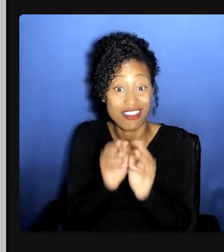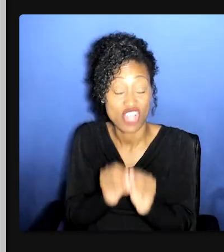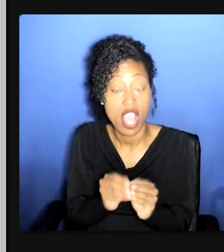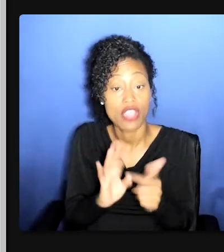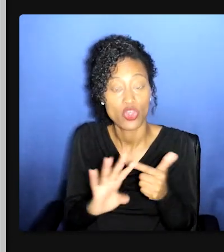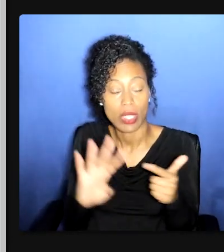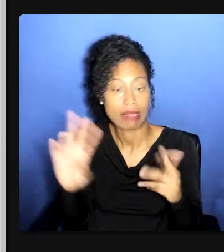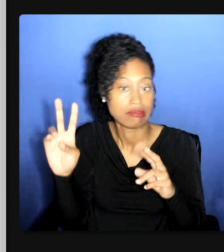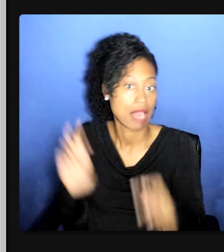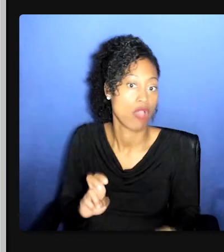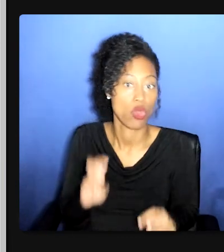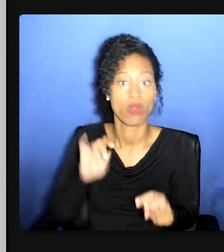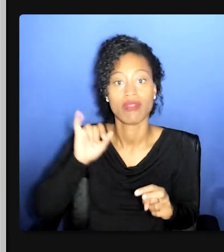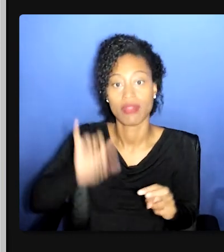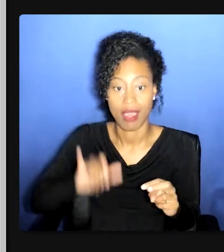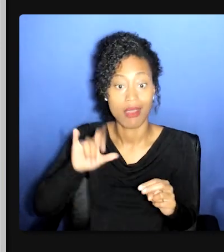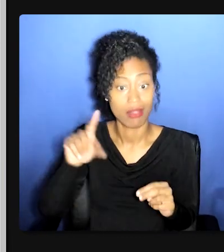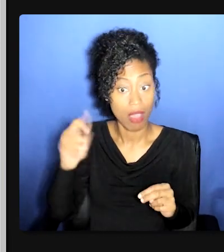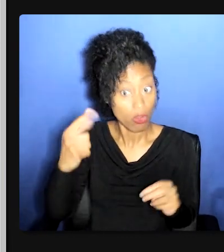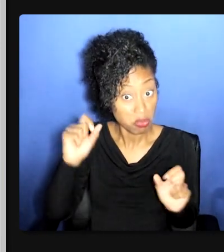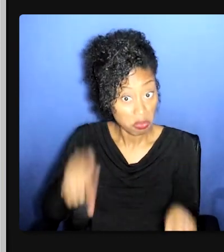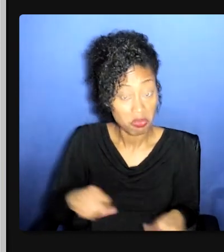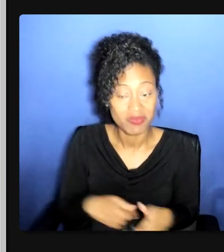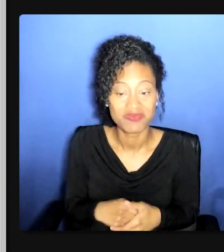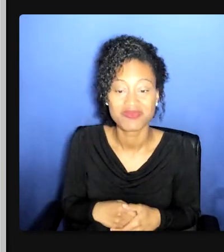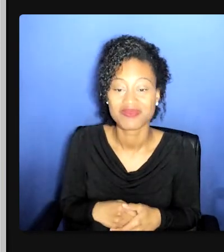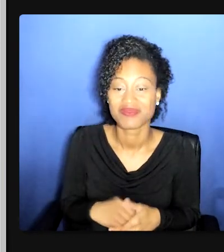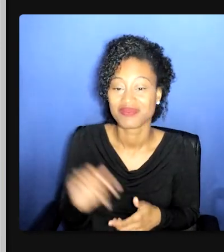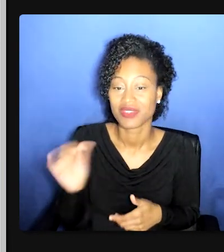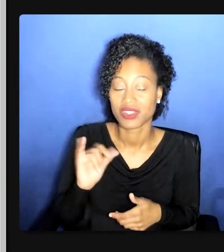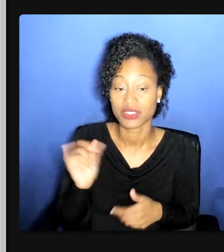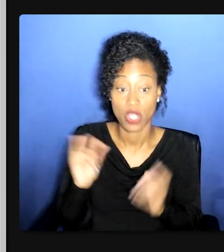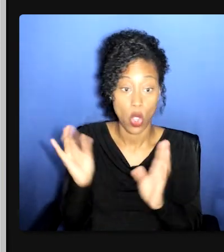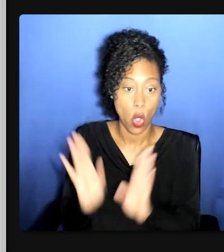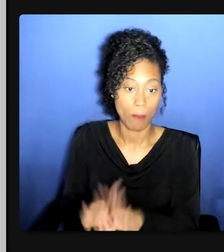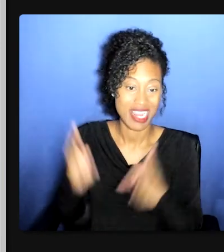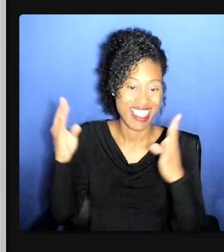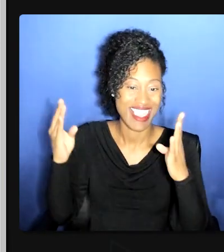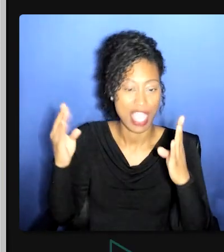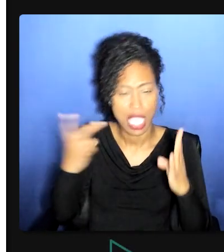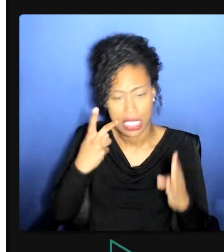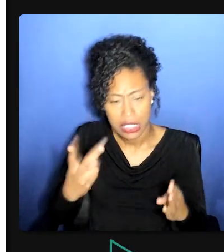You can download and open the log files